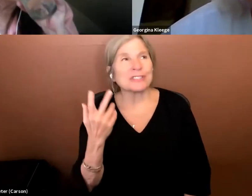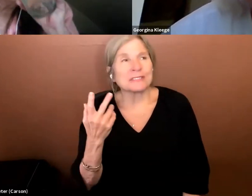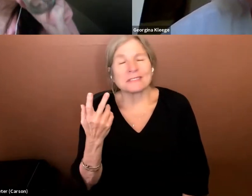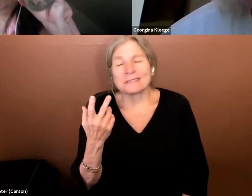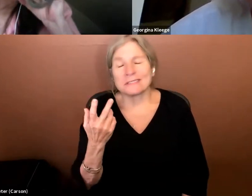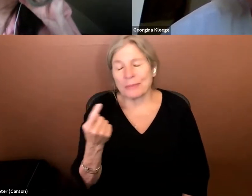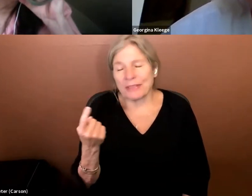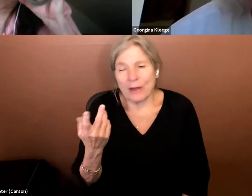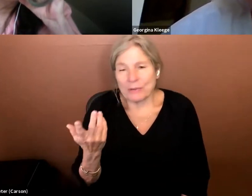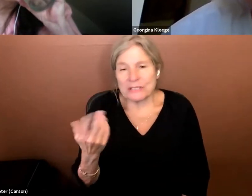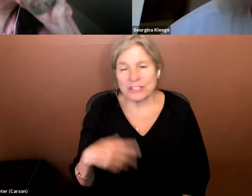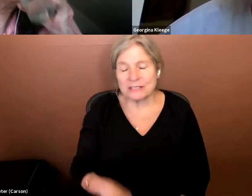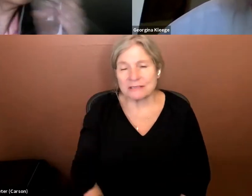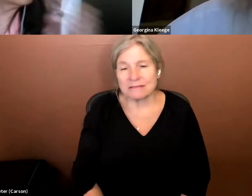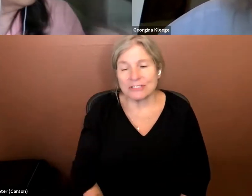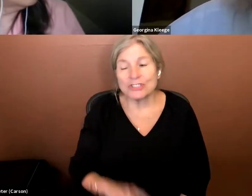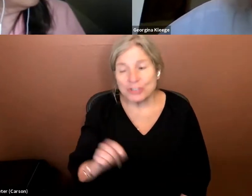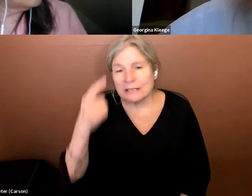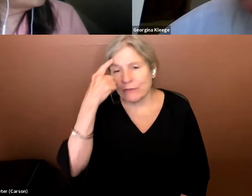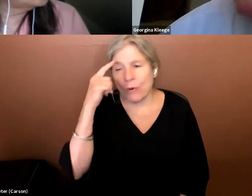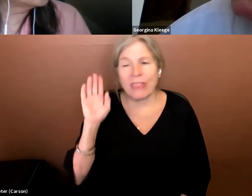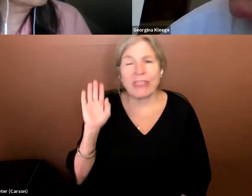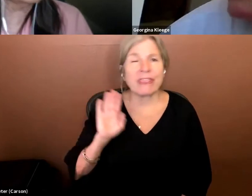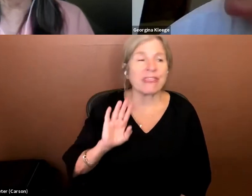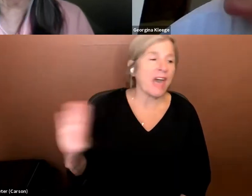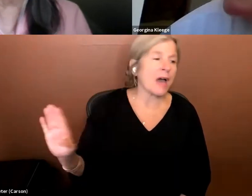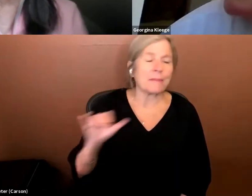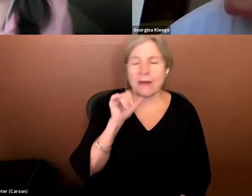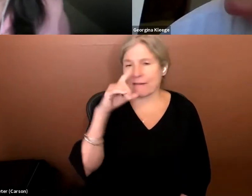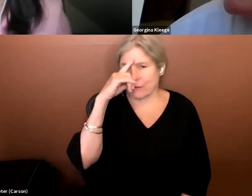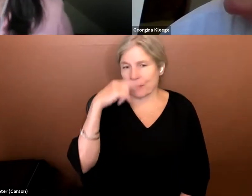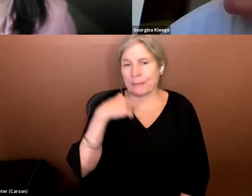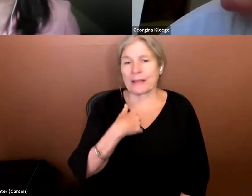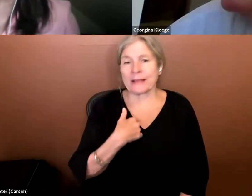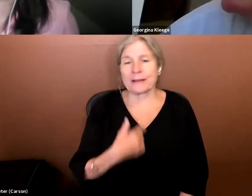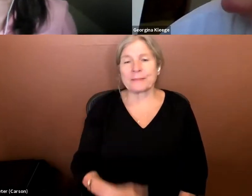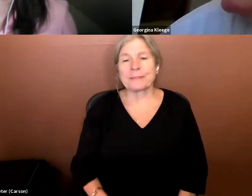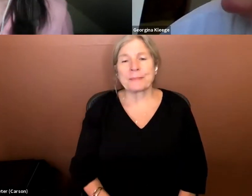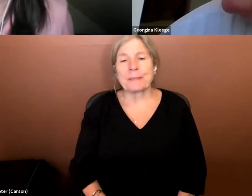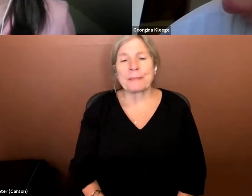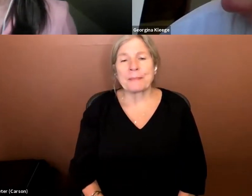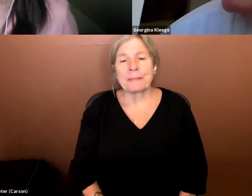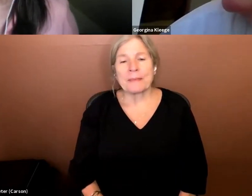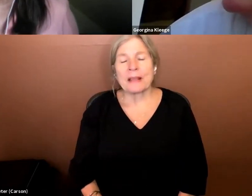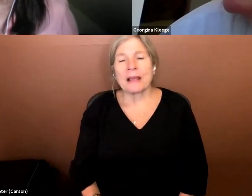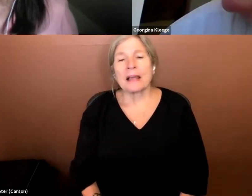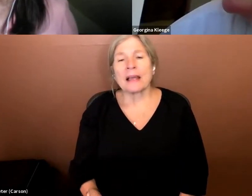that was just for them, not for me. As an adult